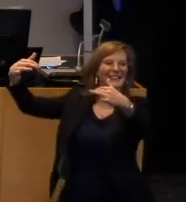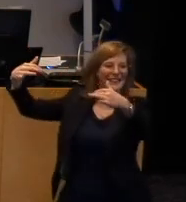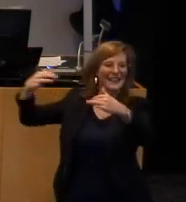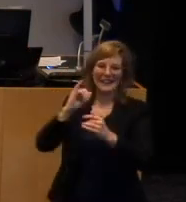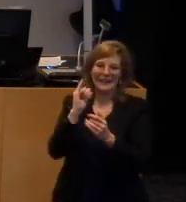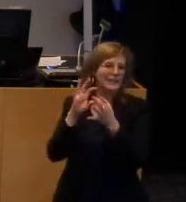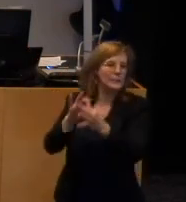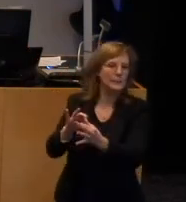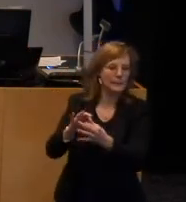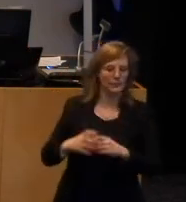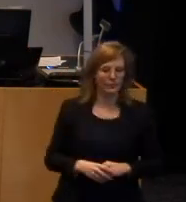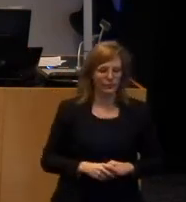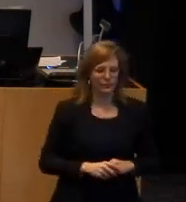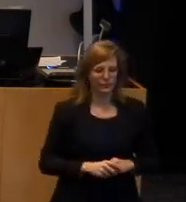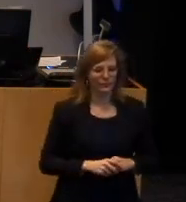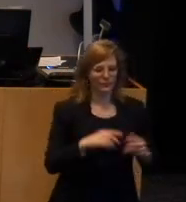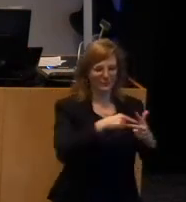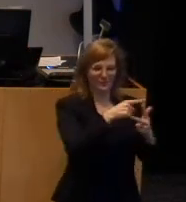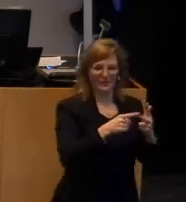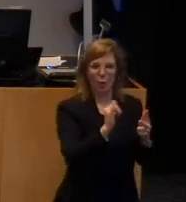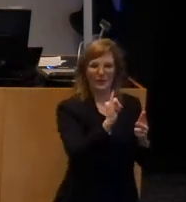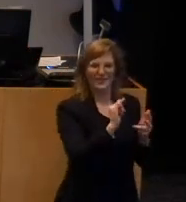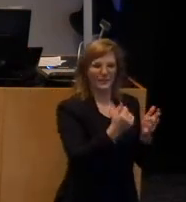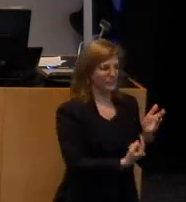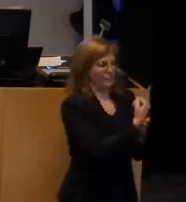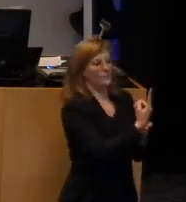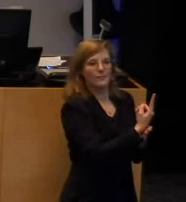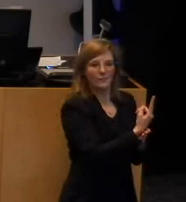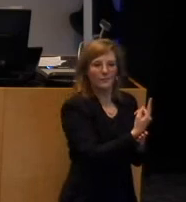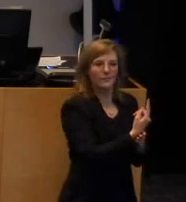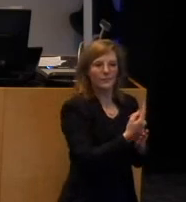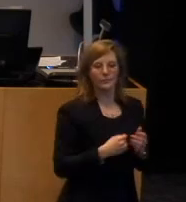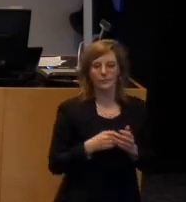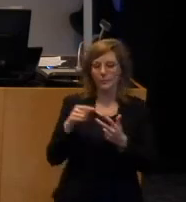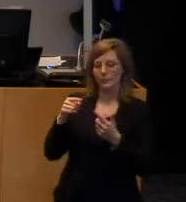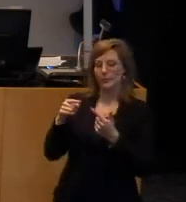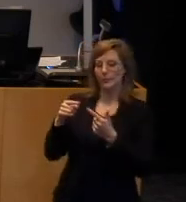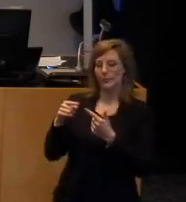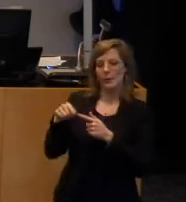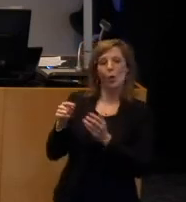Now with respect to the underlying motivations to use a certain linguistic interpreting strategy,